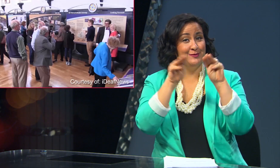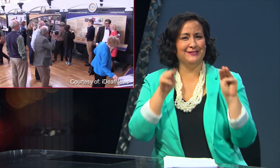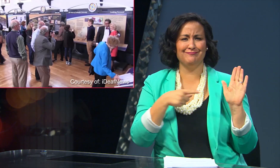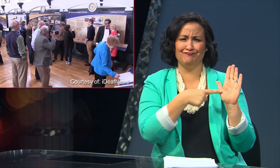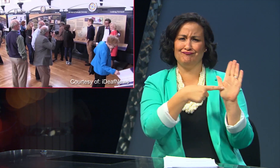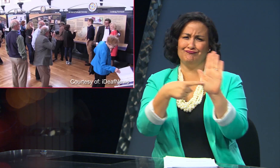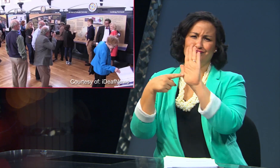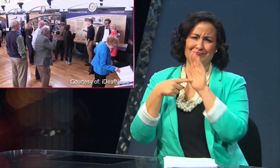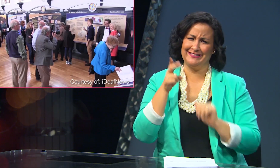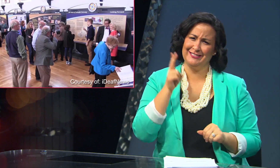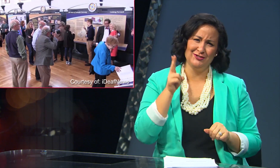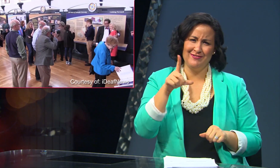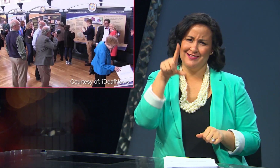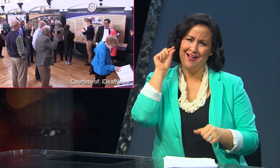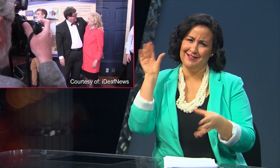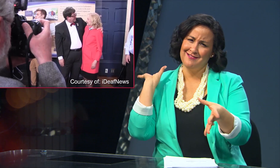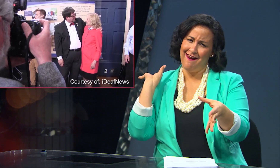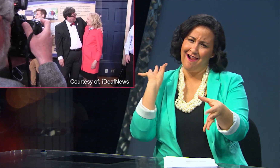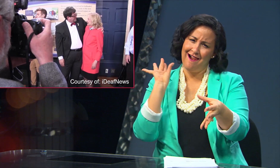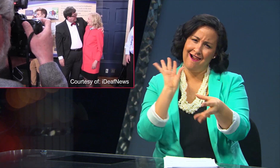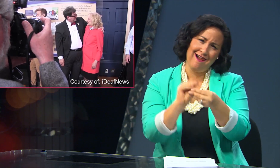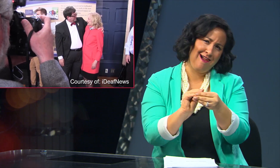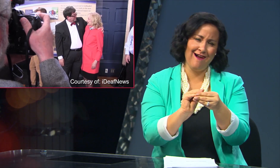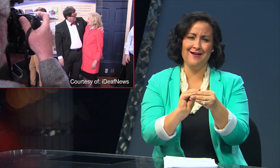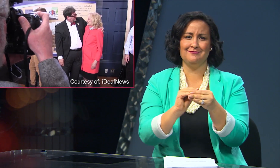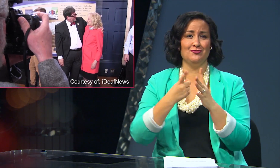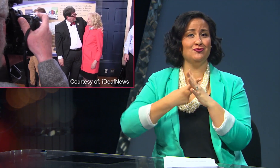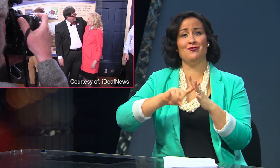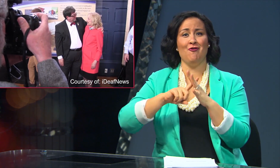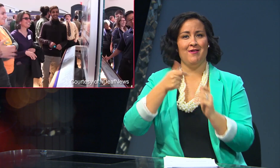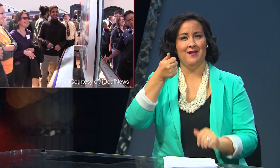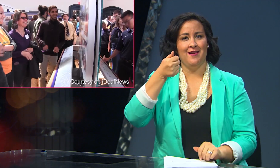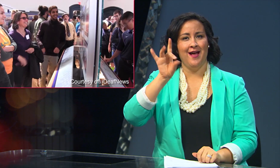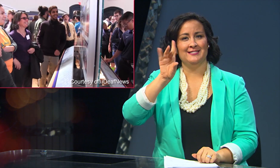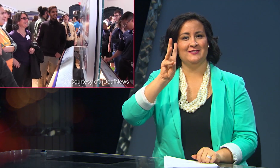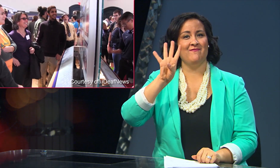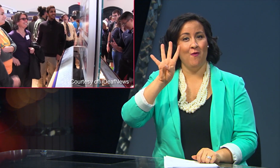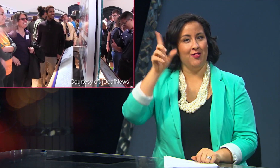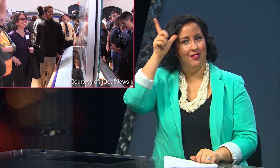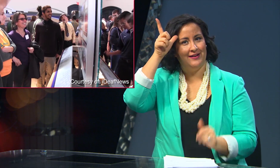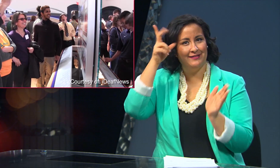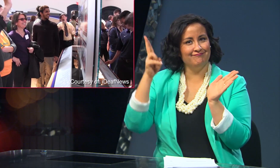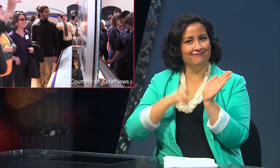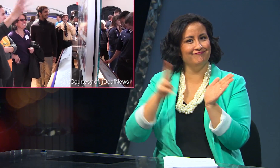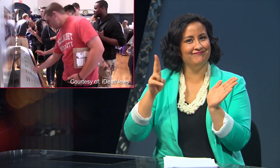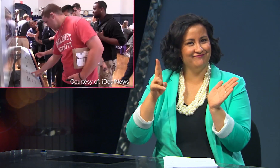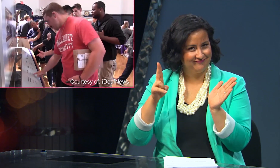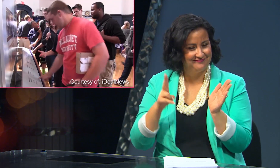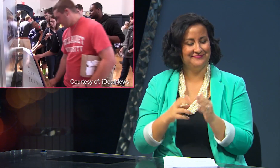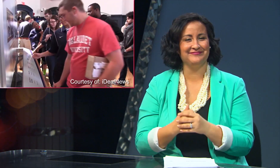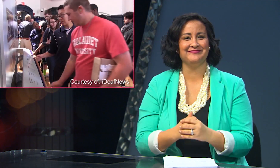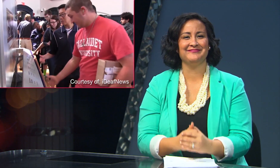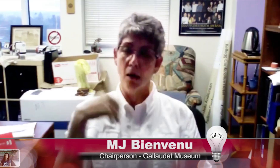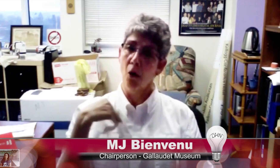DISPLAYS THE HISTORY OF GALLAUDET. FROM BEING SIGNED INTO CHARTER BY LINCOLN IN 1864 TO TODAY.